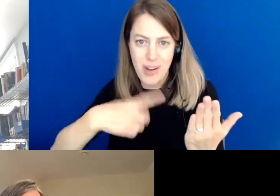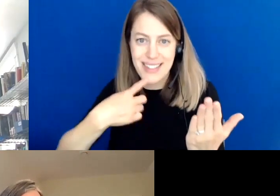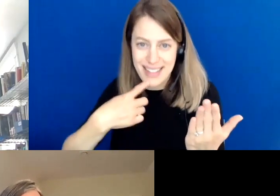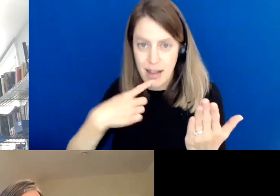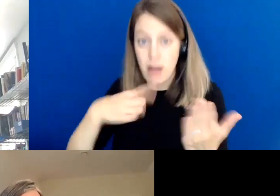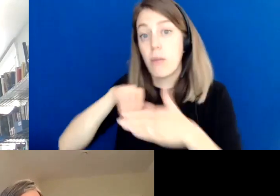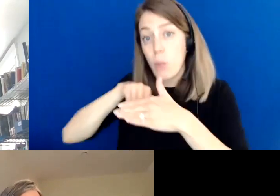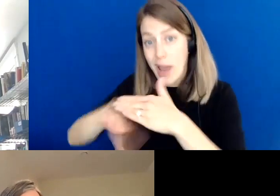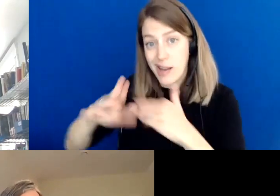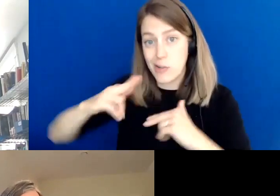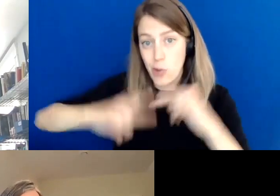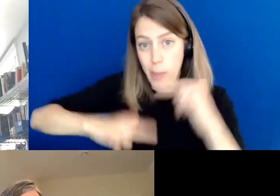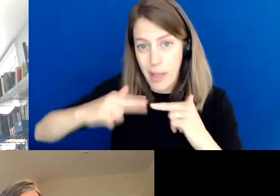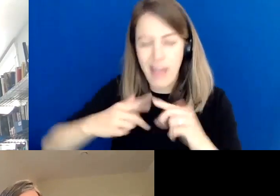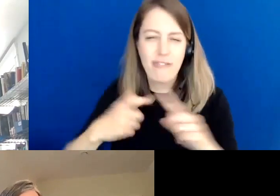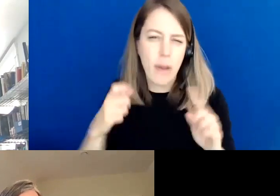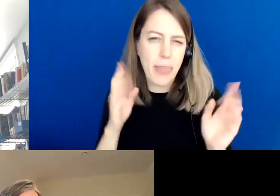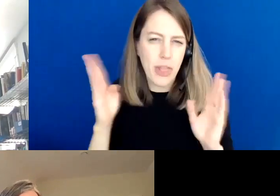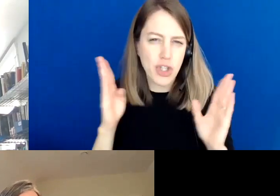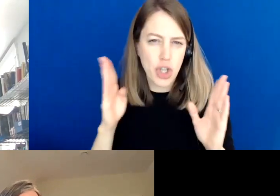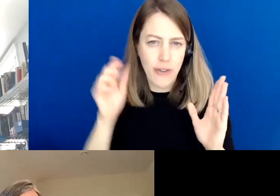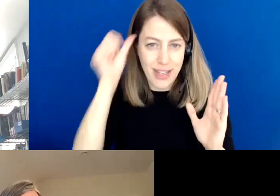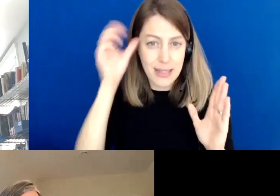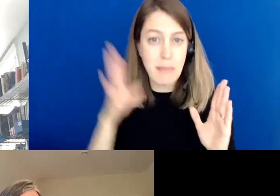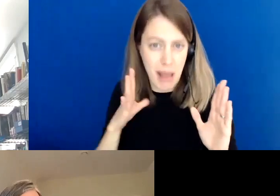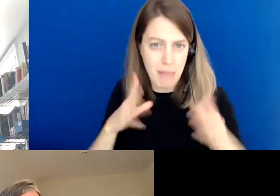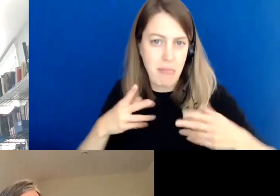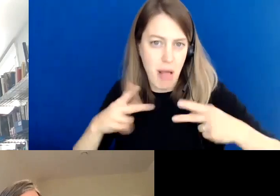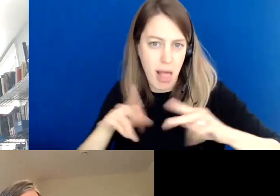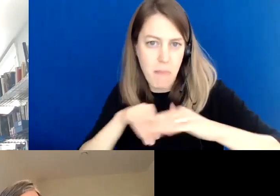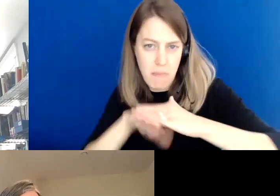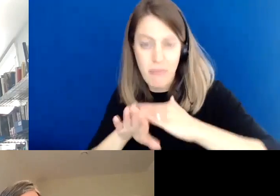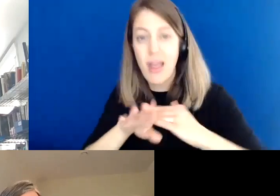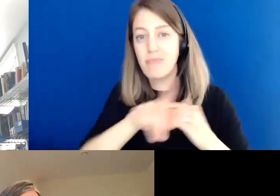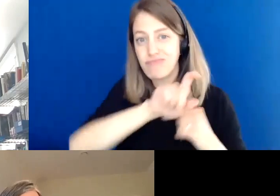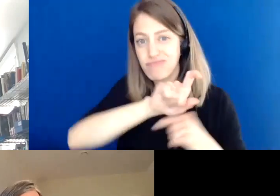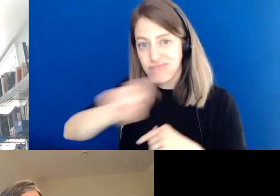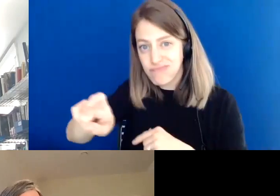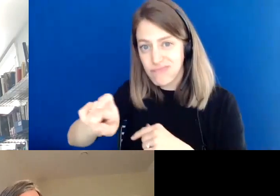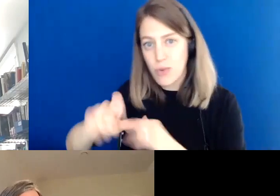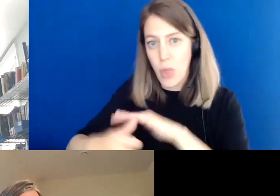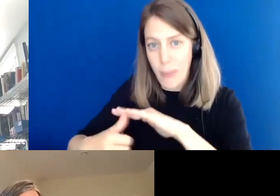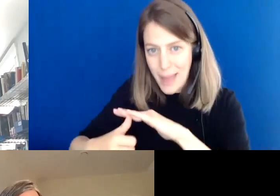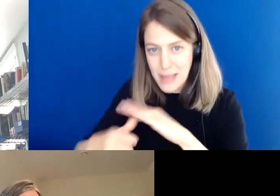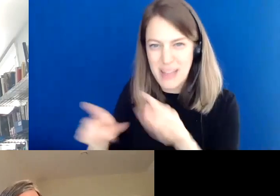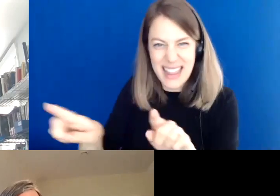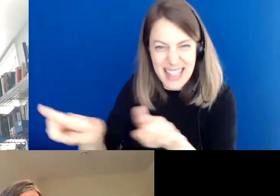the serviceman and went to the basement room where the same two subjects were removing restraints from